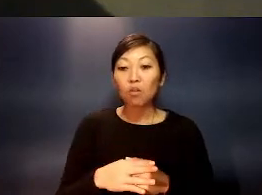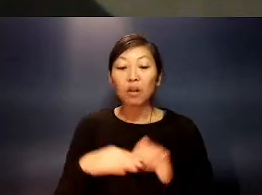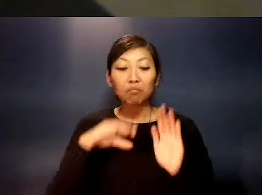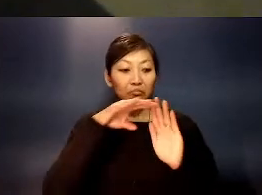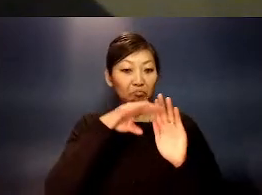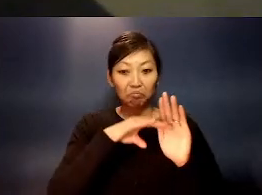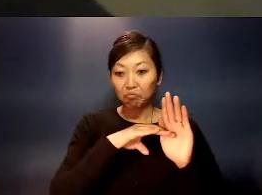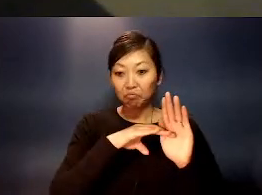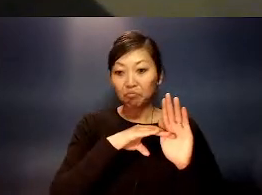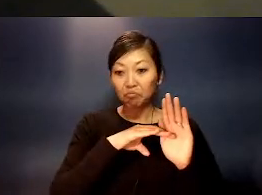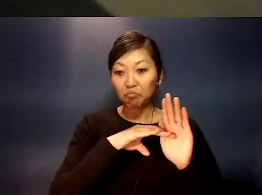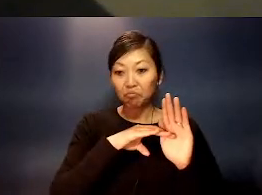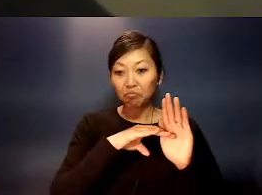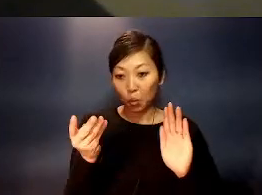SO WITH THAT I WILL CALL A RECESS FOR TEN MINUTES.